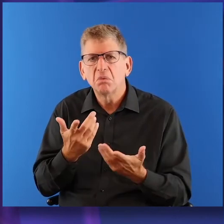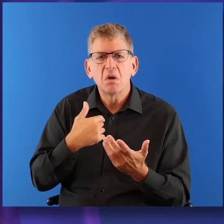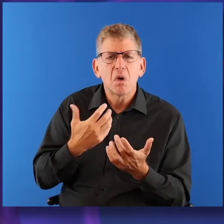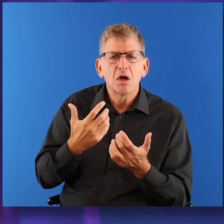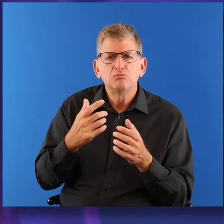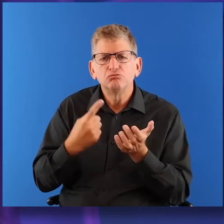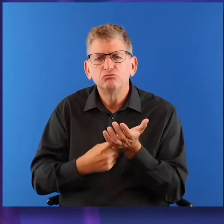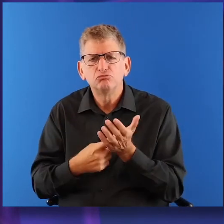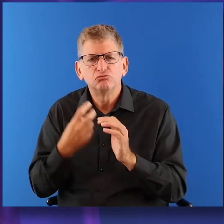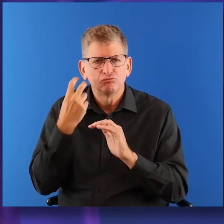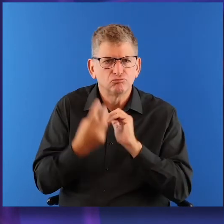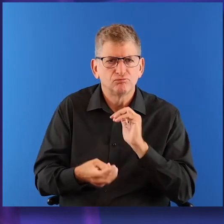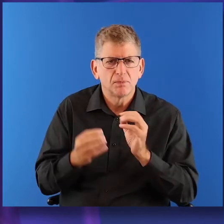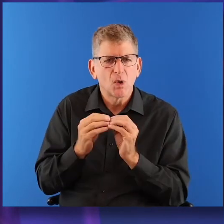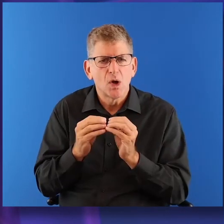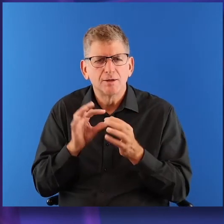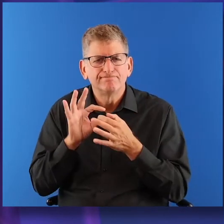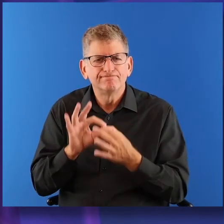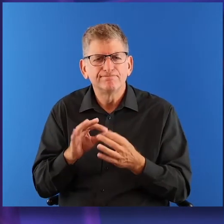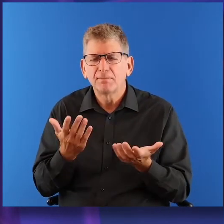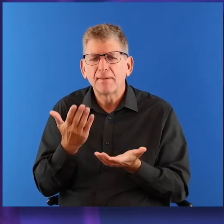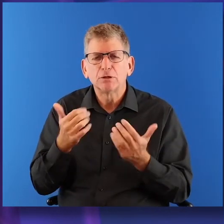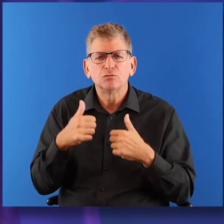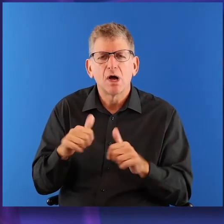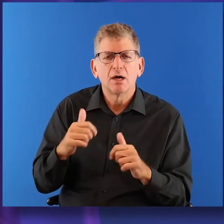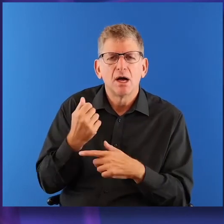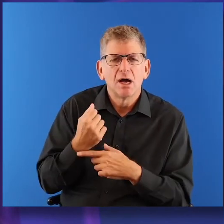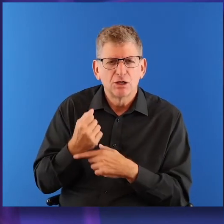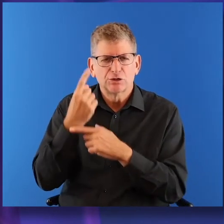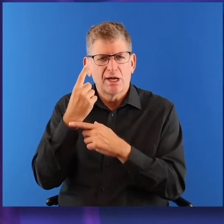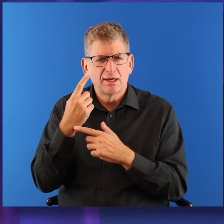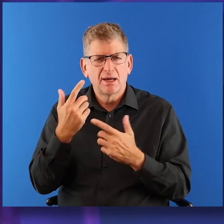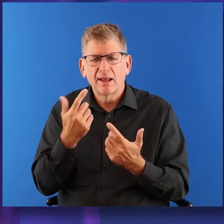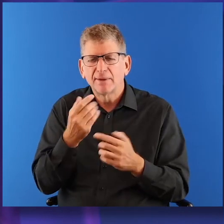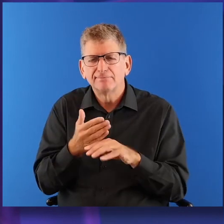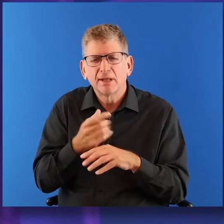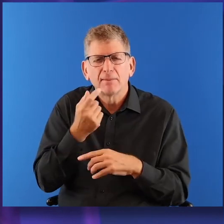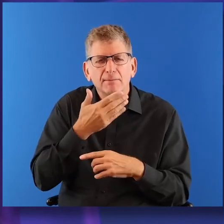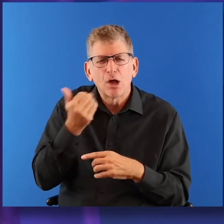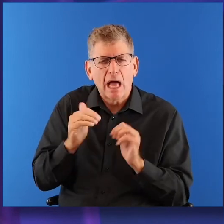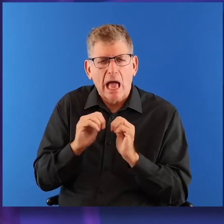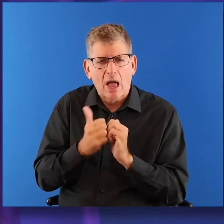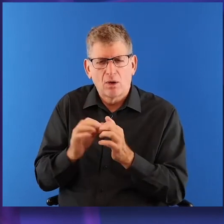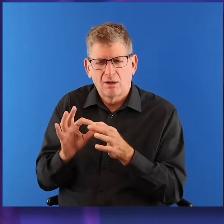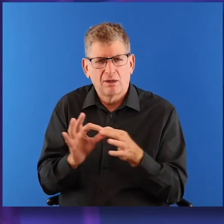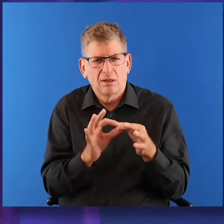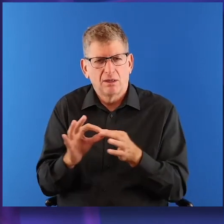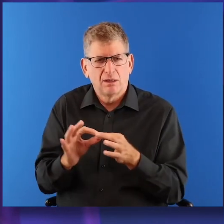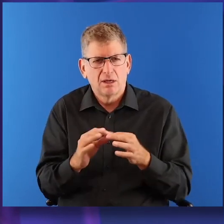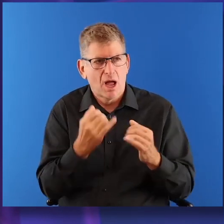I'd like to dive in a little bit and maybe understand a little better the relevance of